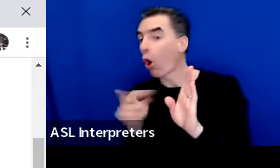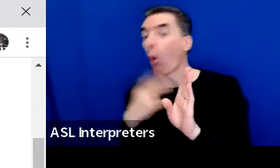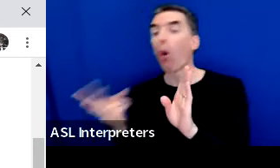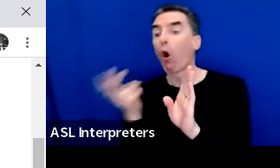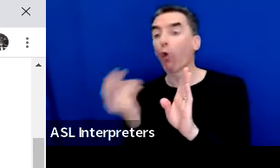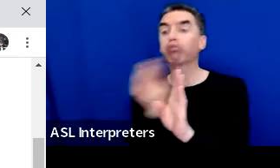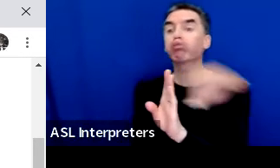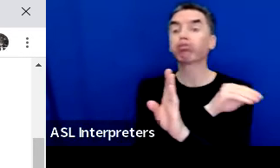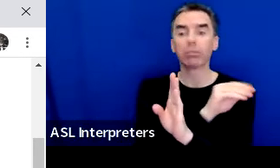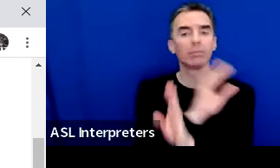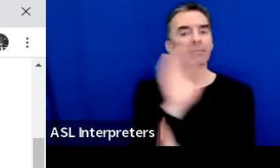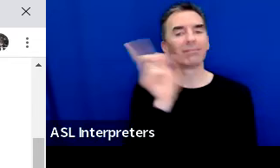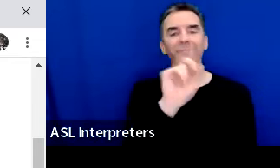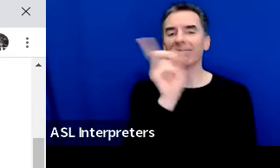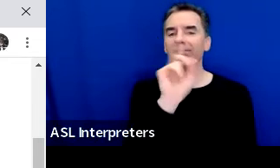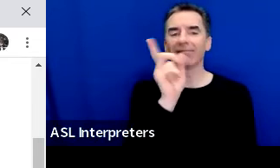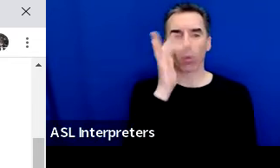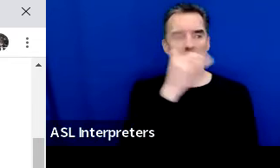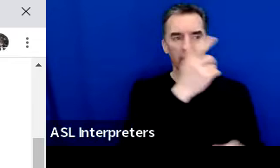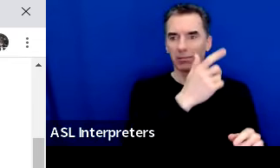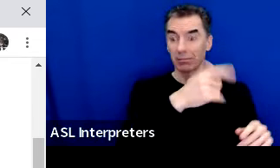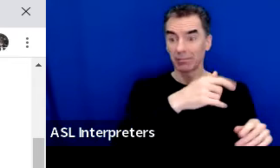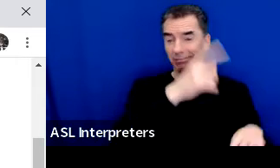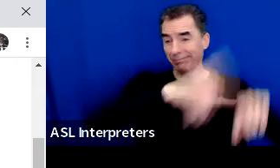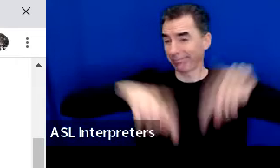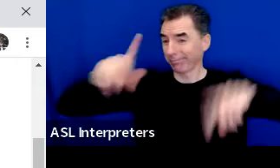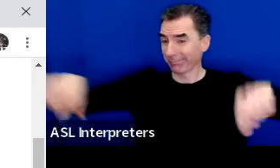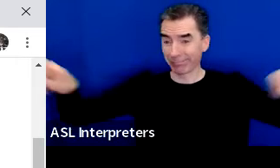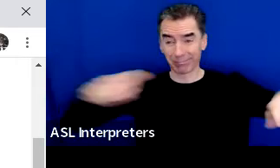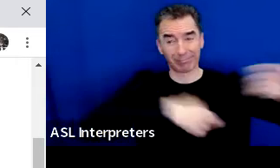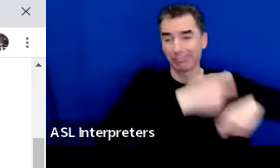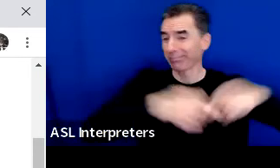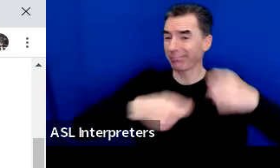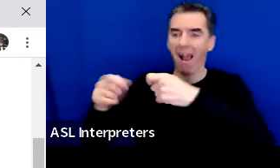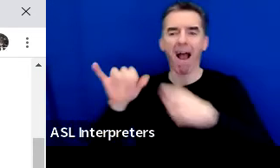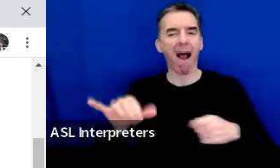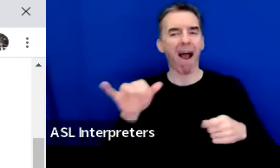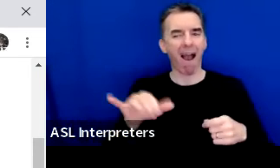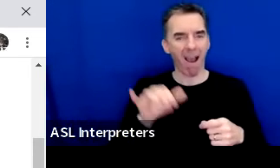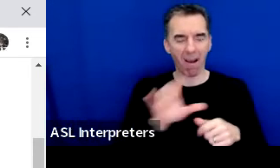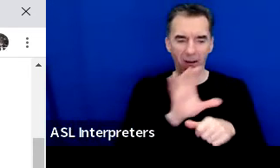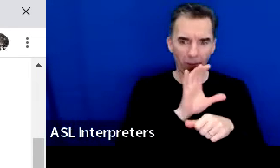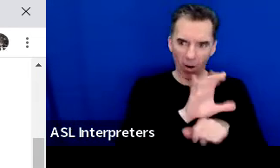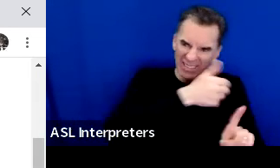I'll take that in. That doesn't work because things are randomized. OK, we've done a lot of randomization.